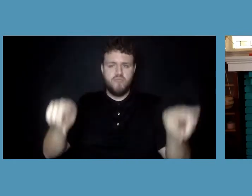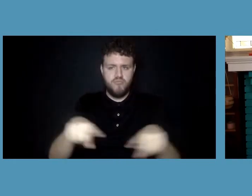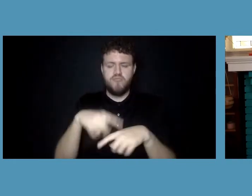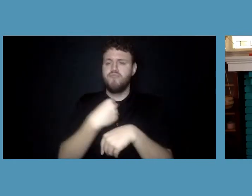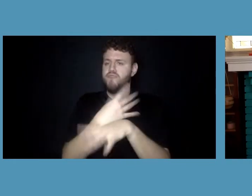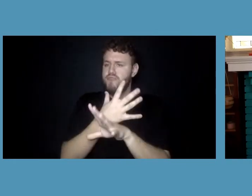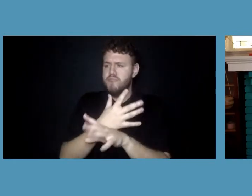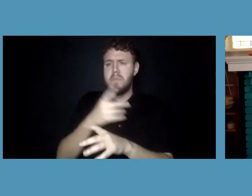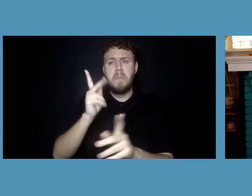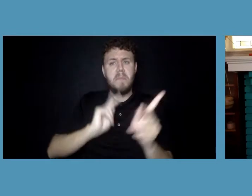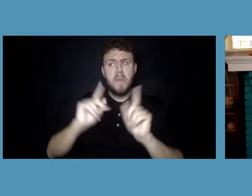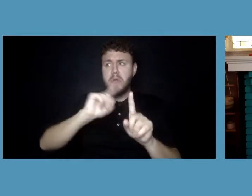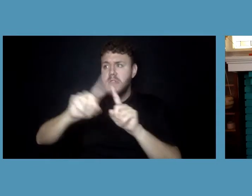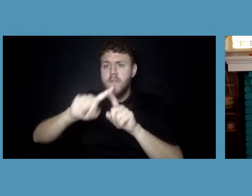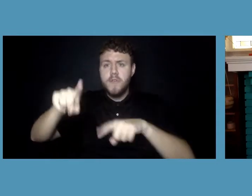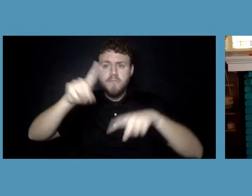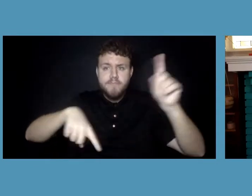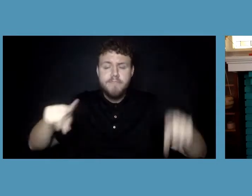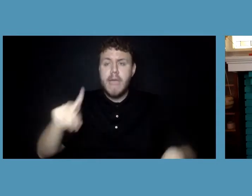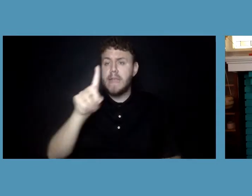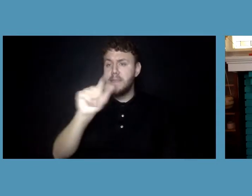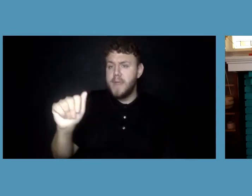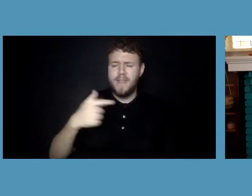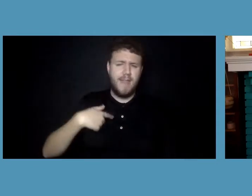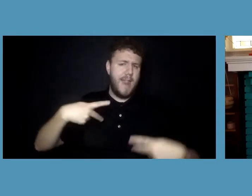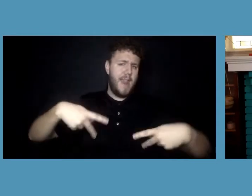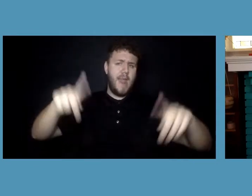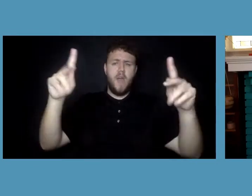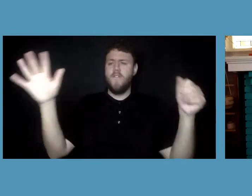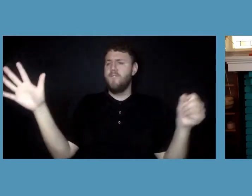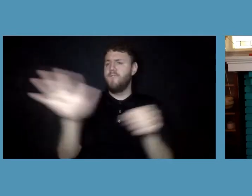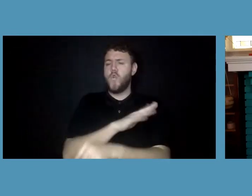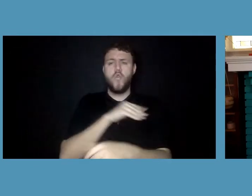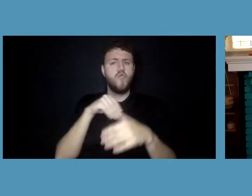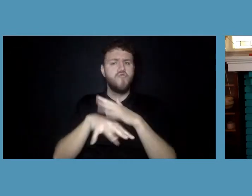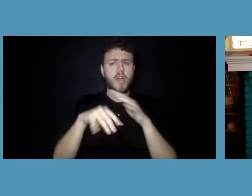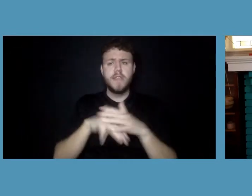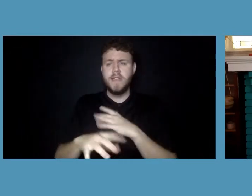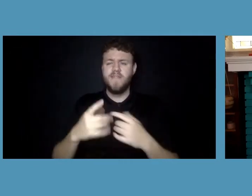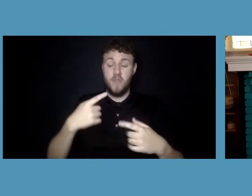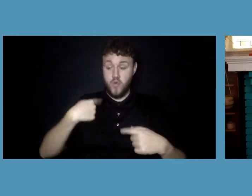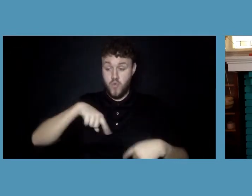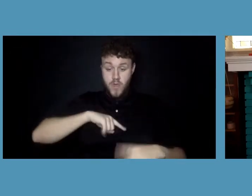virtual setting. And on top of that we developed an entirely new series of programs for the